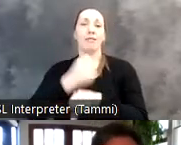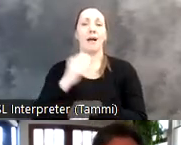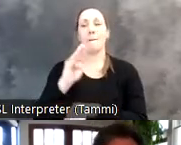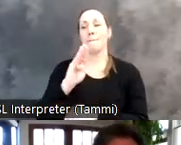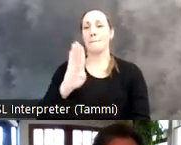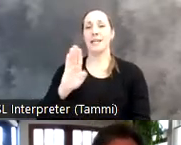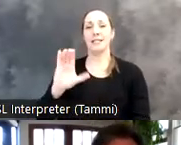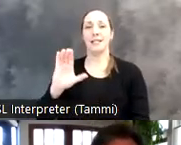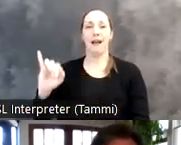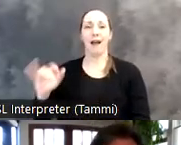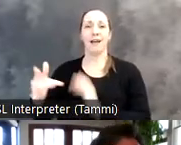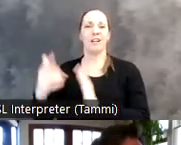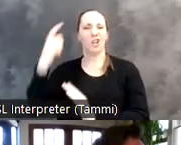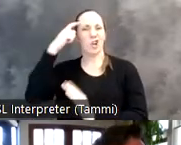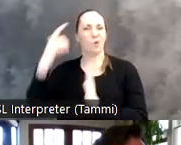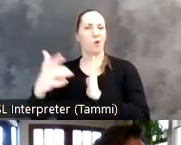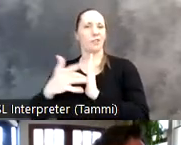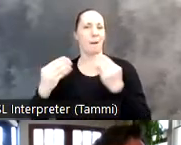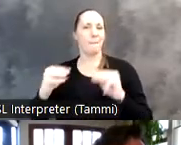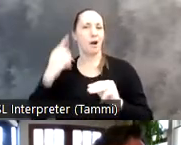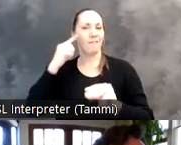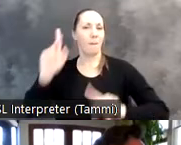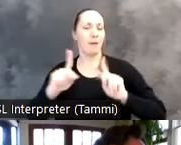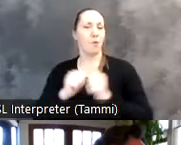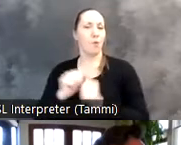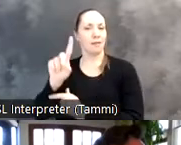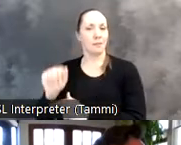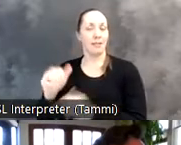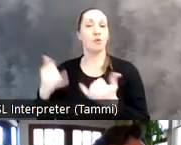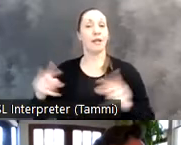or thank you for joining us for today's